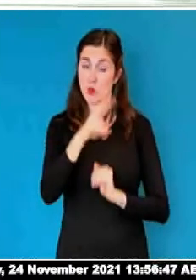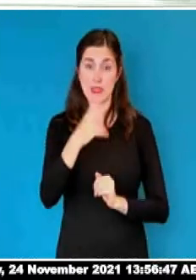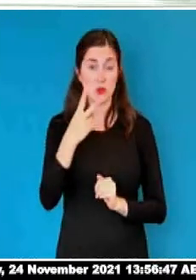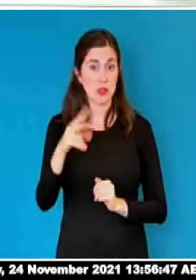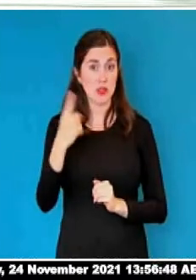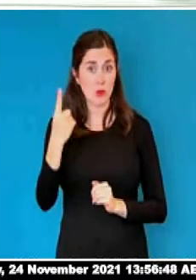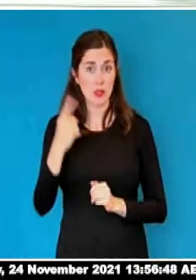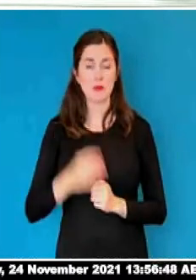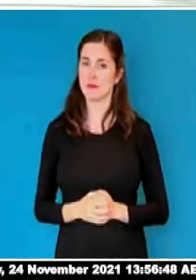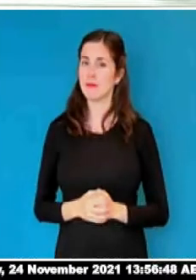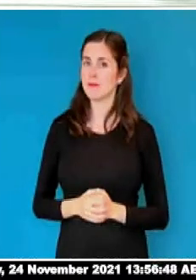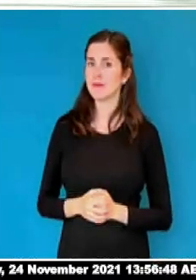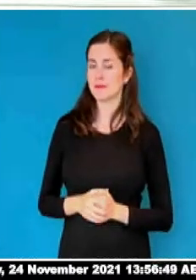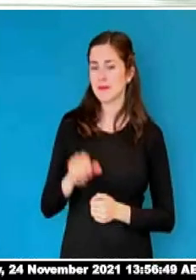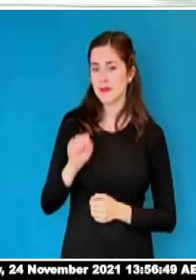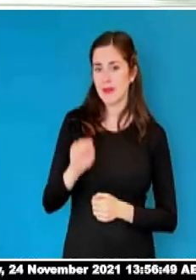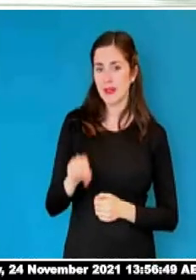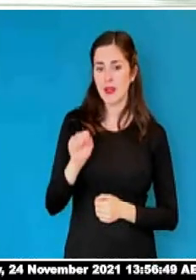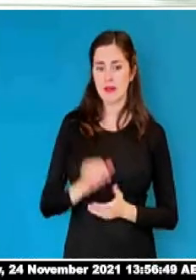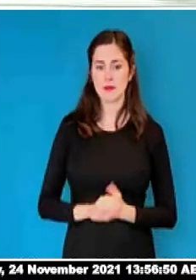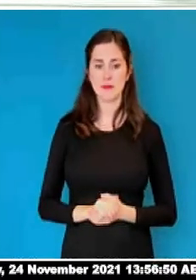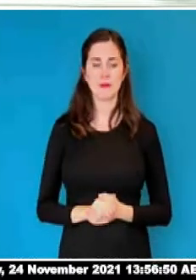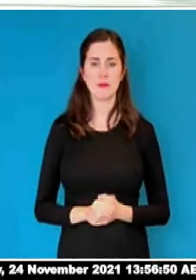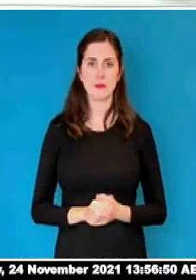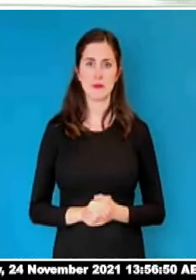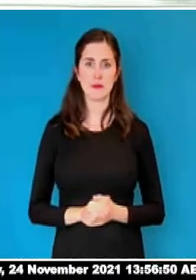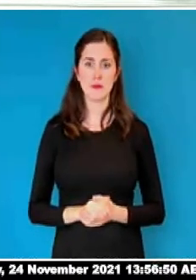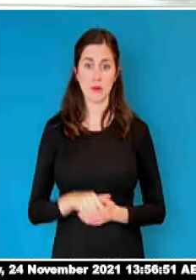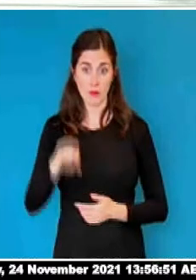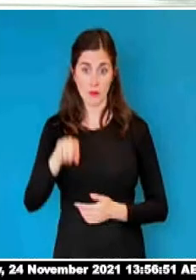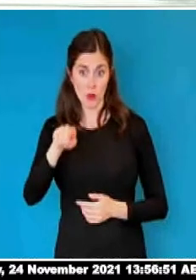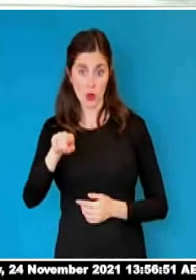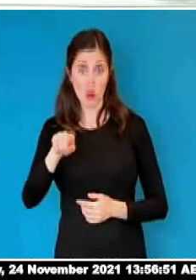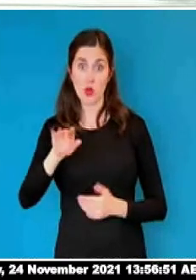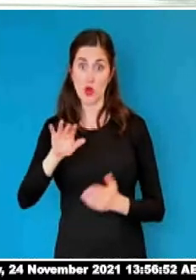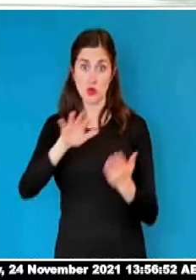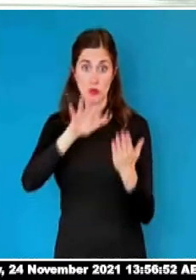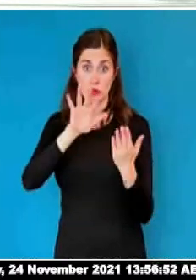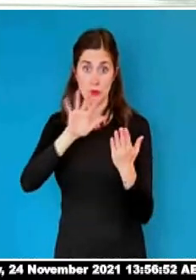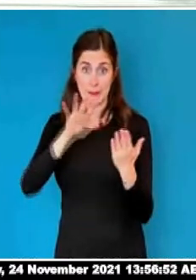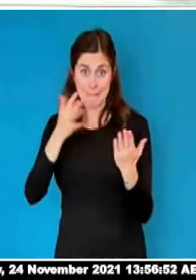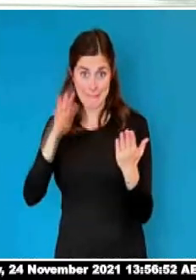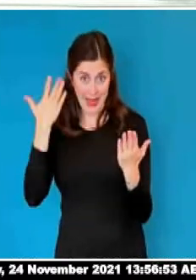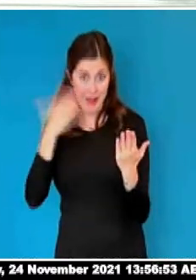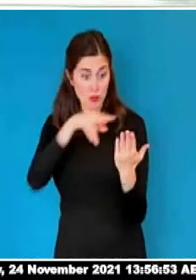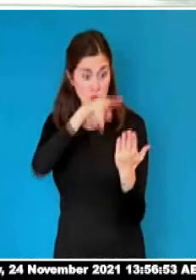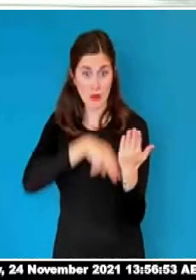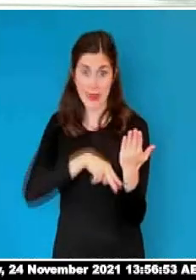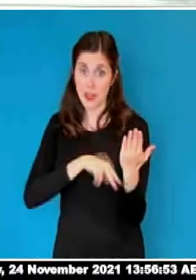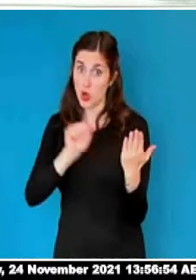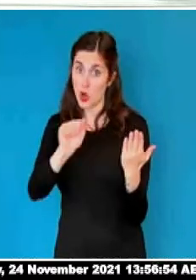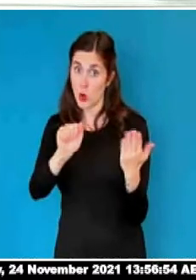Yes, I did. Have you had an opportunity to read the statement? Yes, I have.